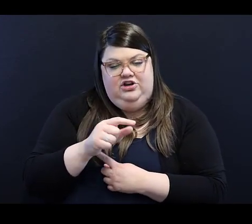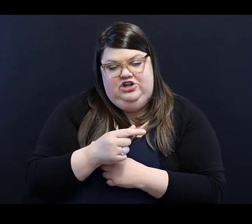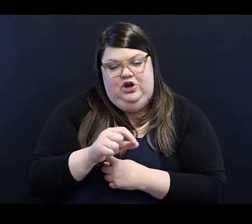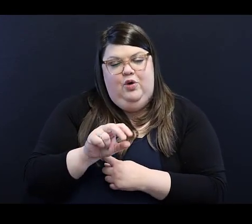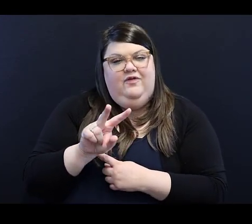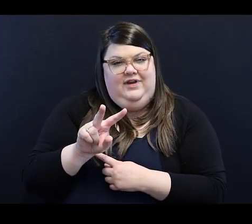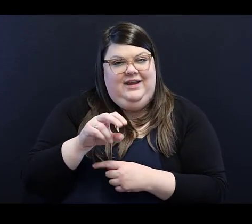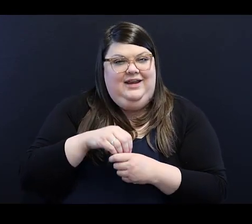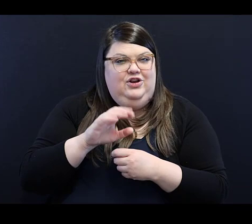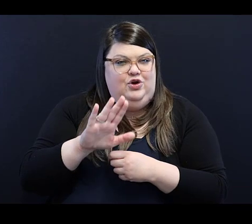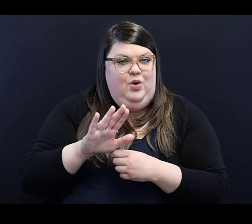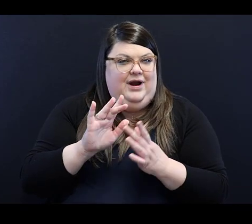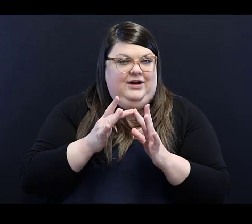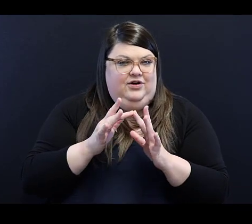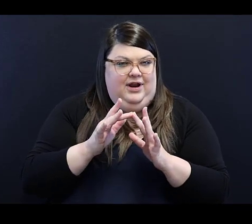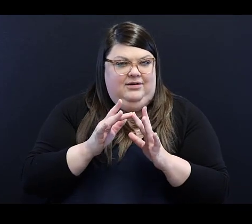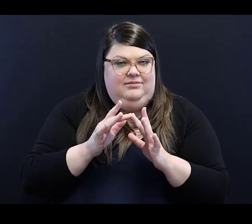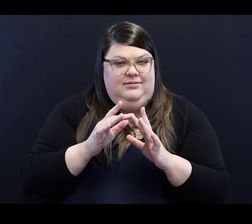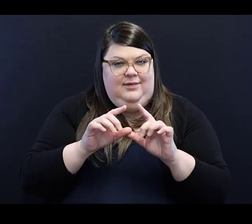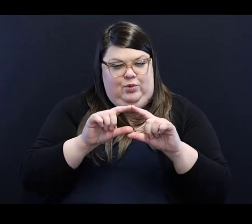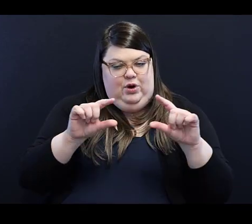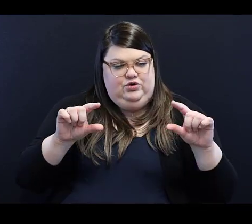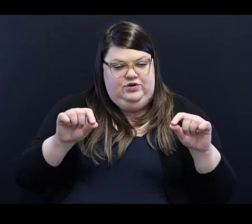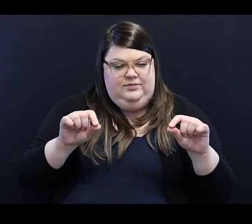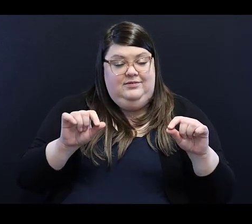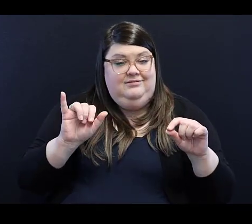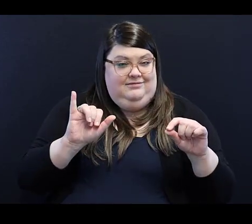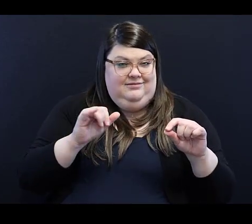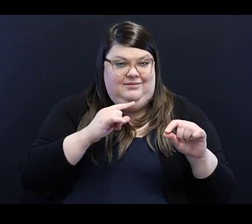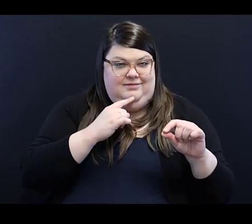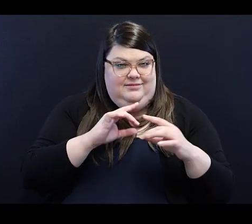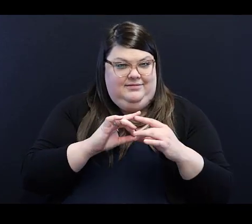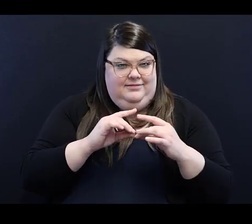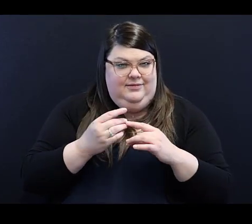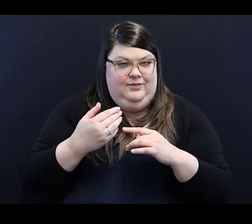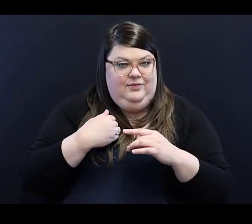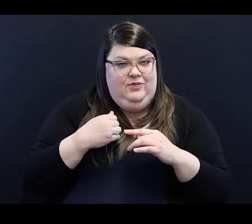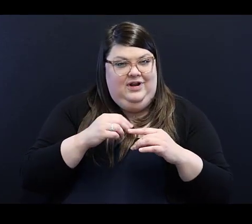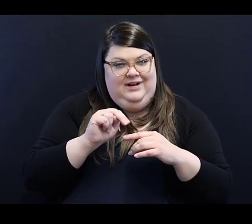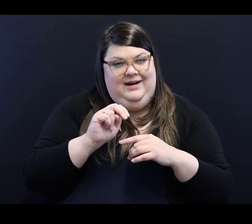in your internet browser. As mentioned previously, the navigation bar on the